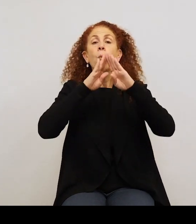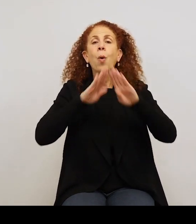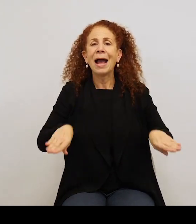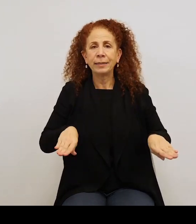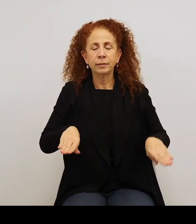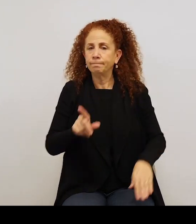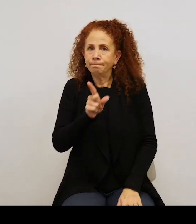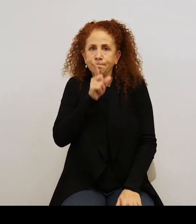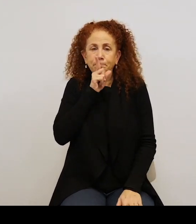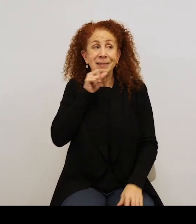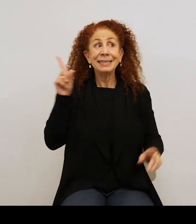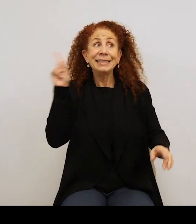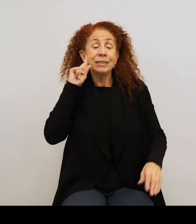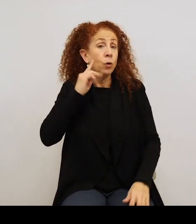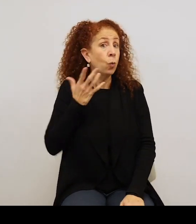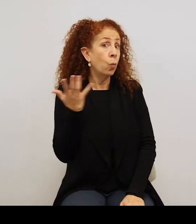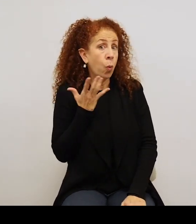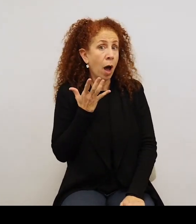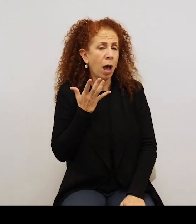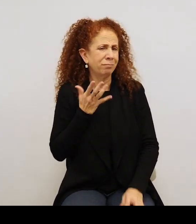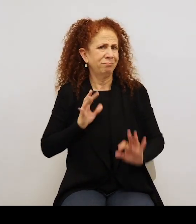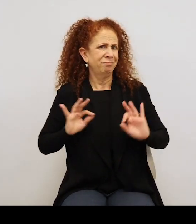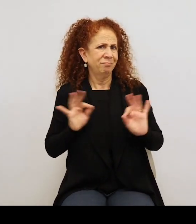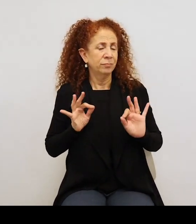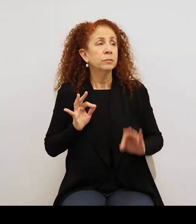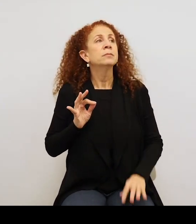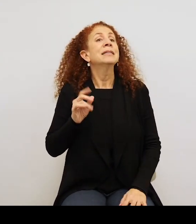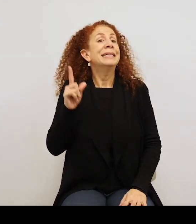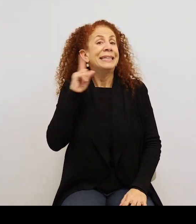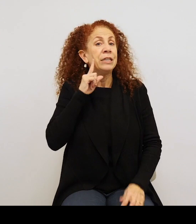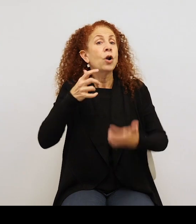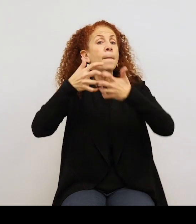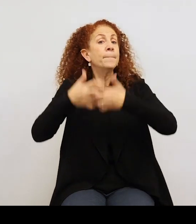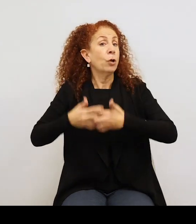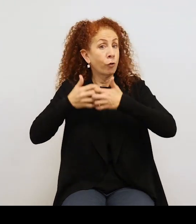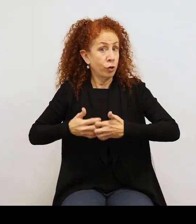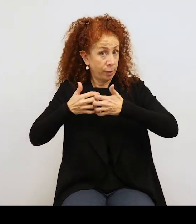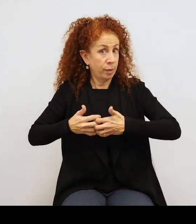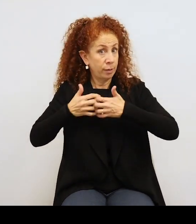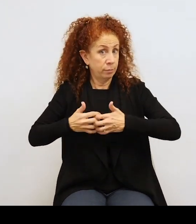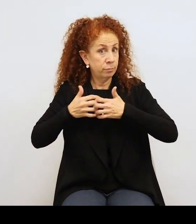The only sounds heard is the constant humming of machines,